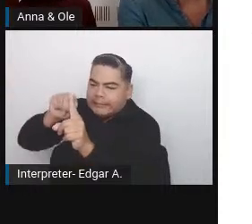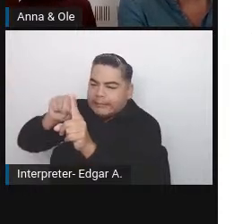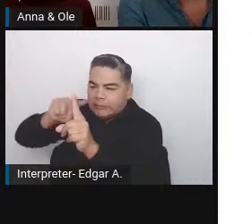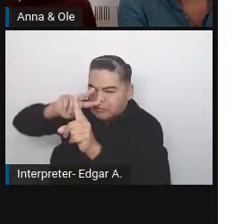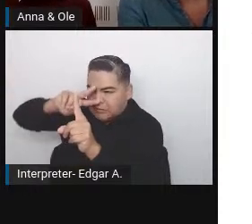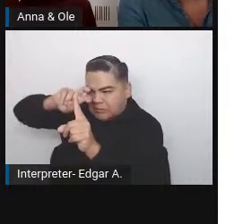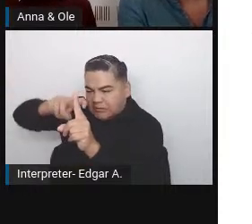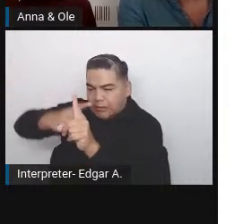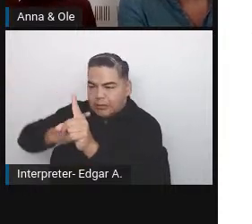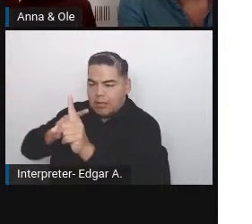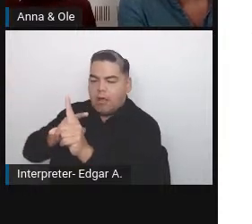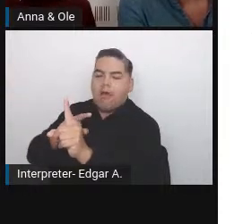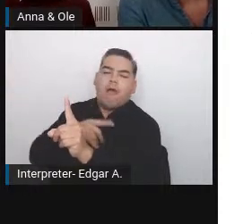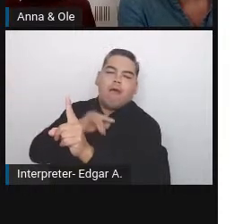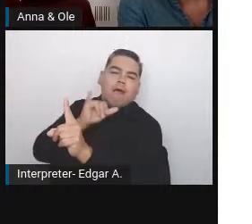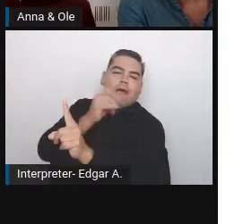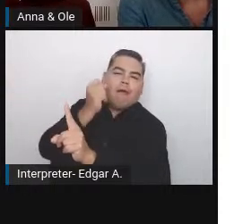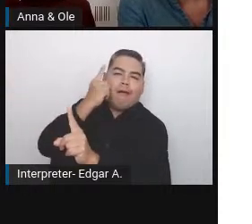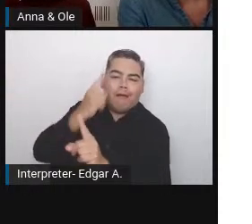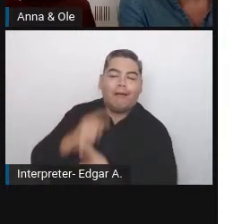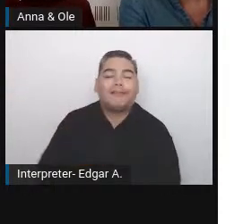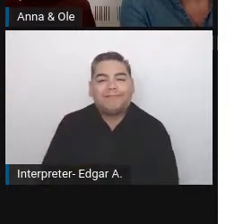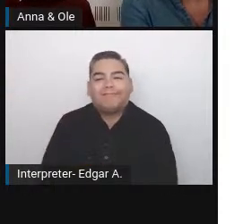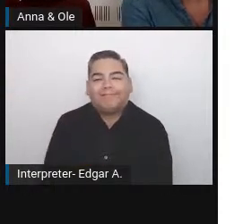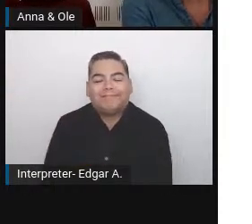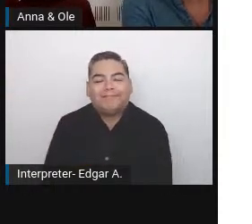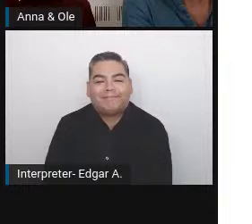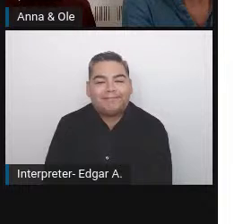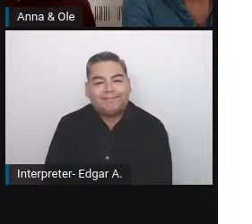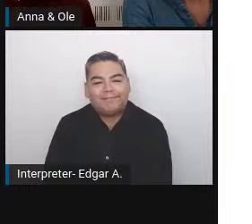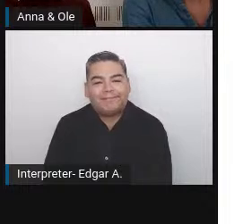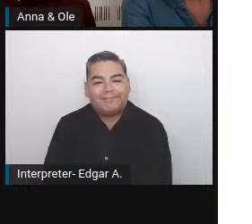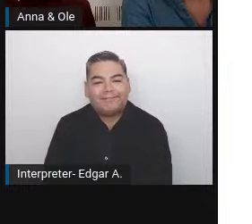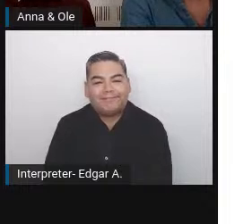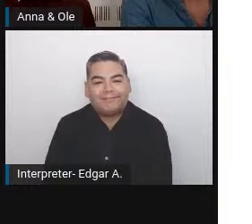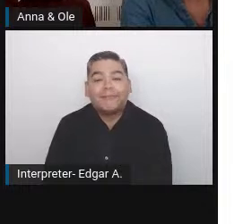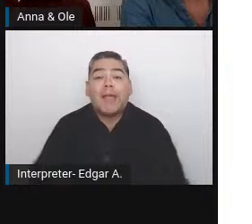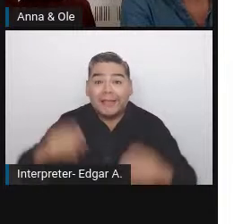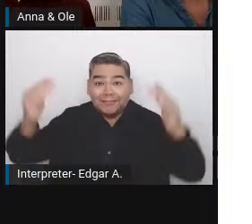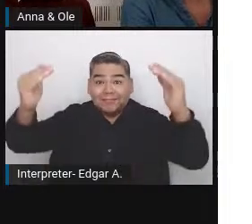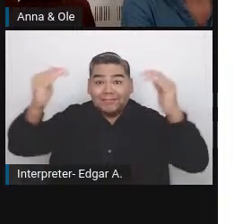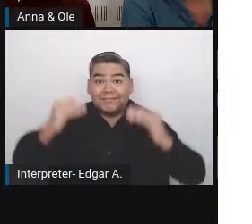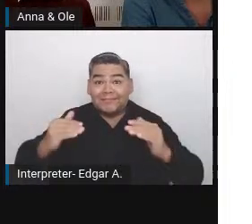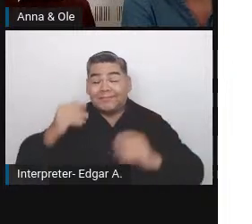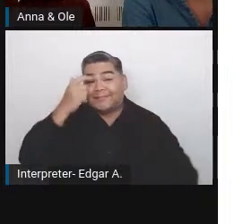so we can only say what this person did and why he or her, did it but it still gave us very many insights two different things.